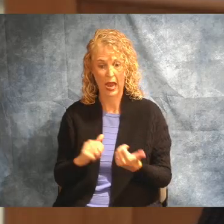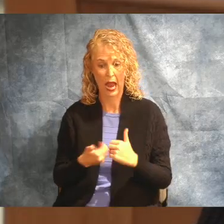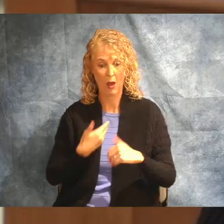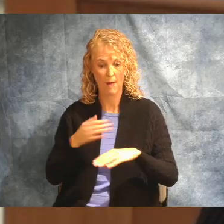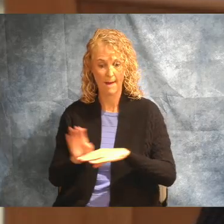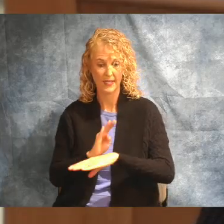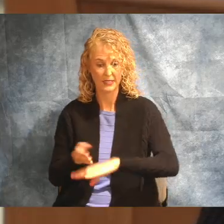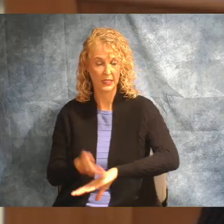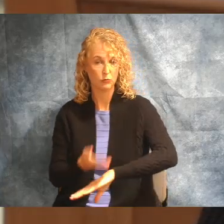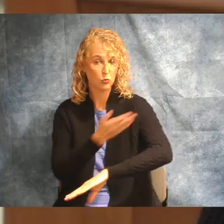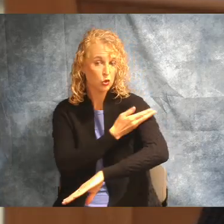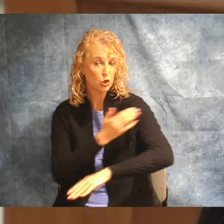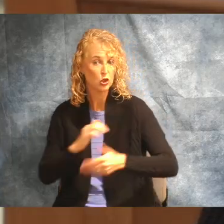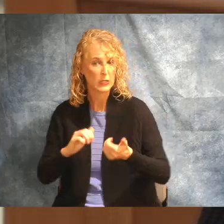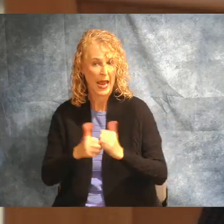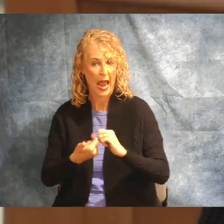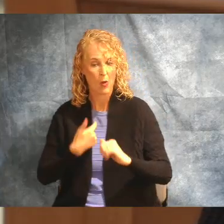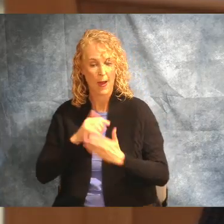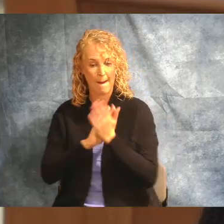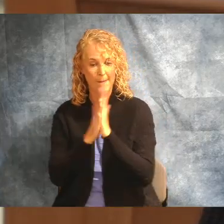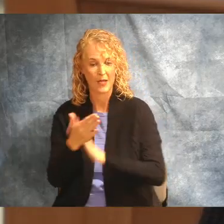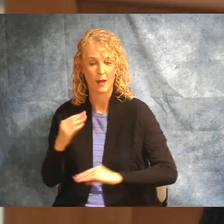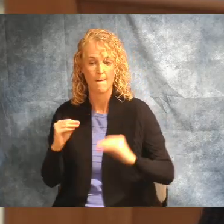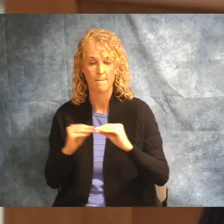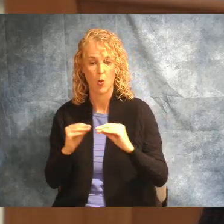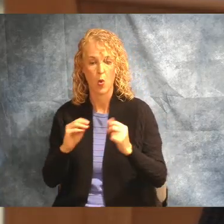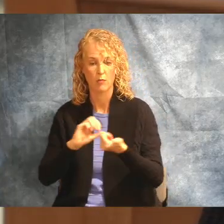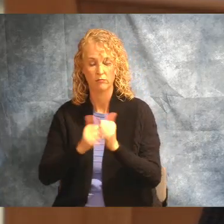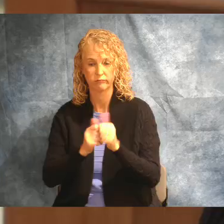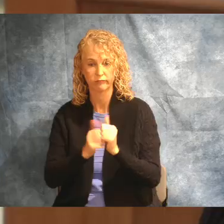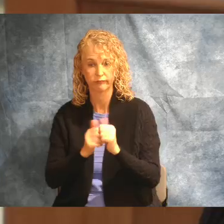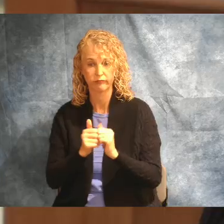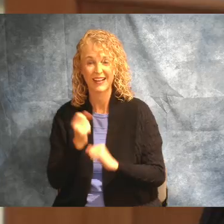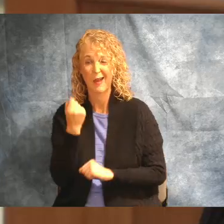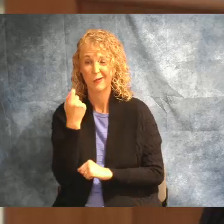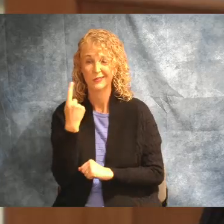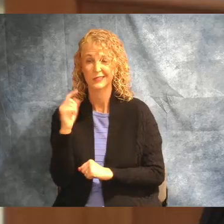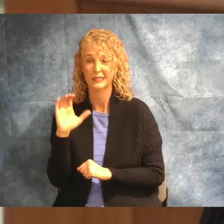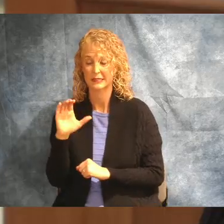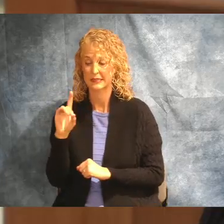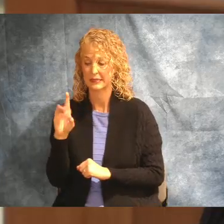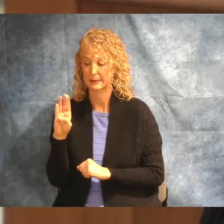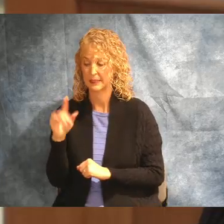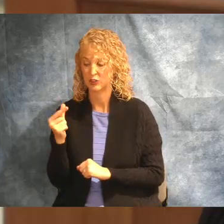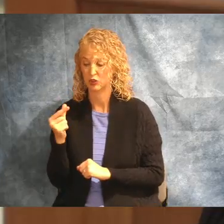their building. What we're not able to do with this CDBG money is help to improve the actual